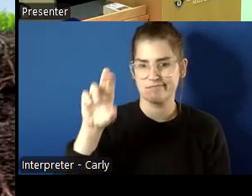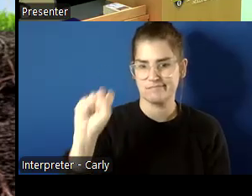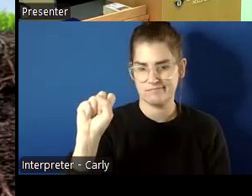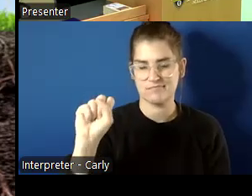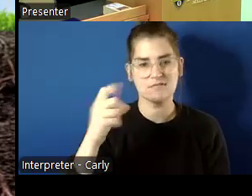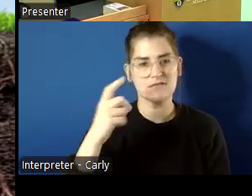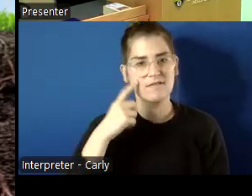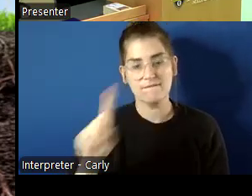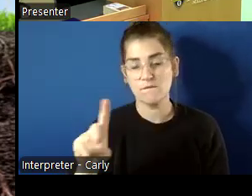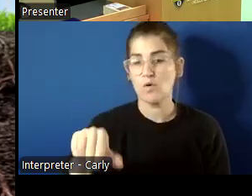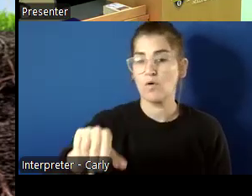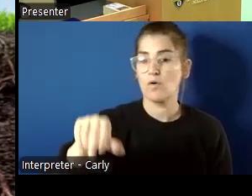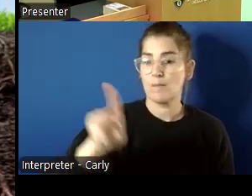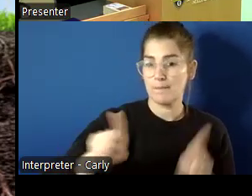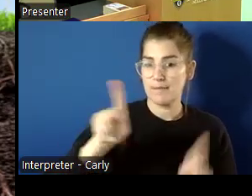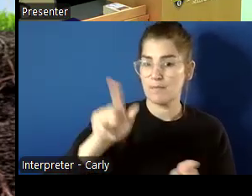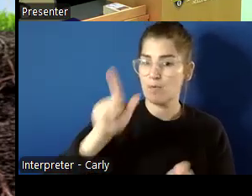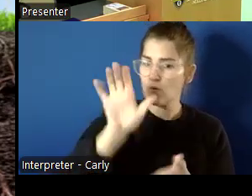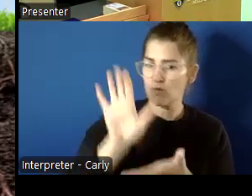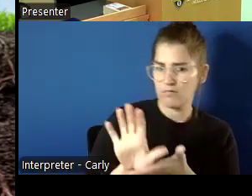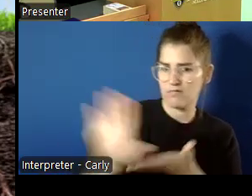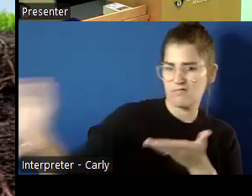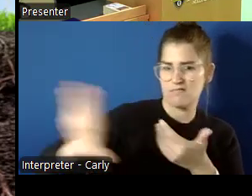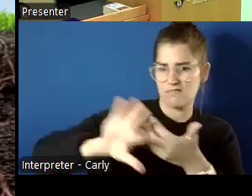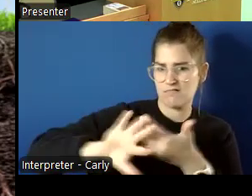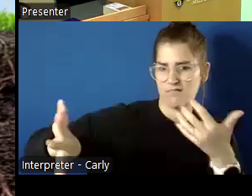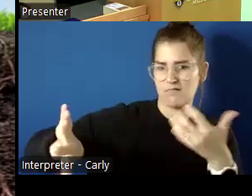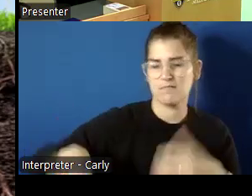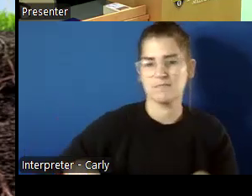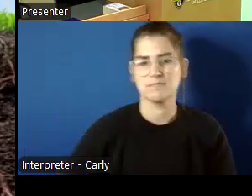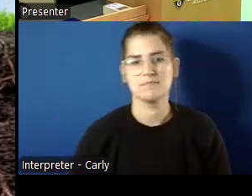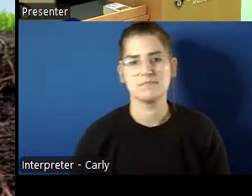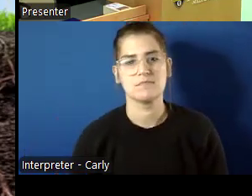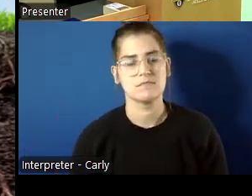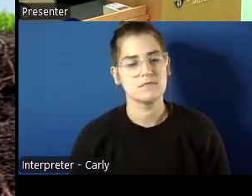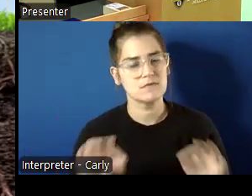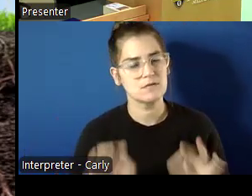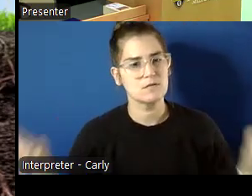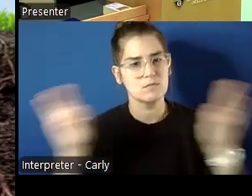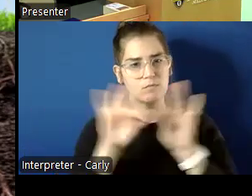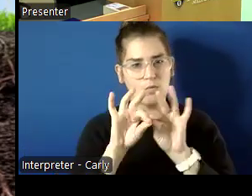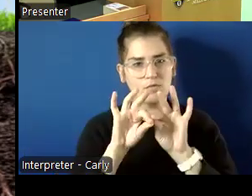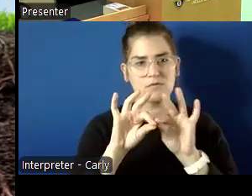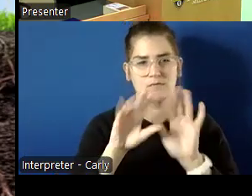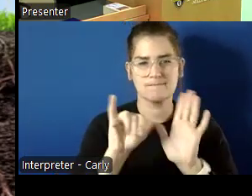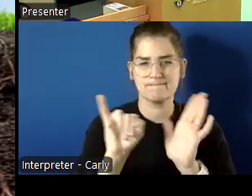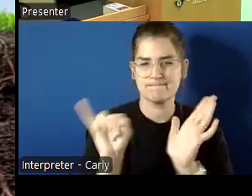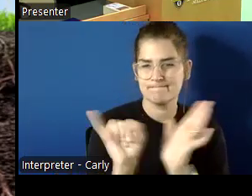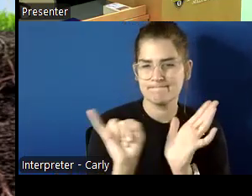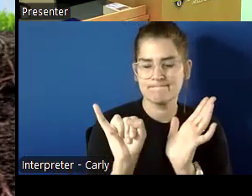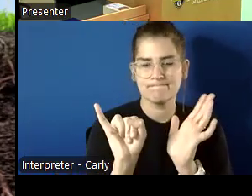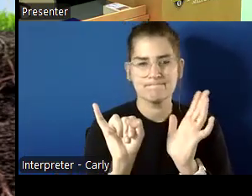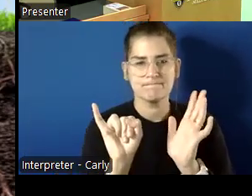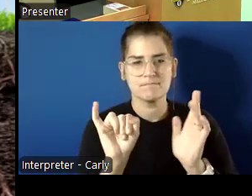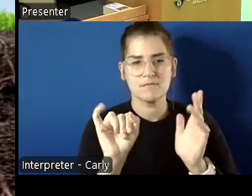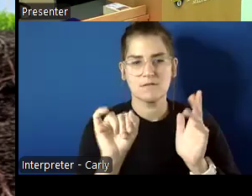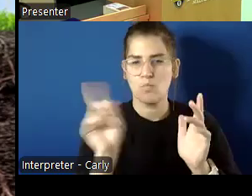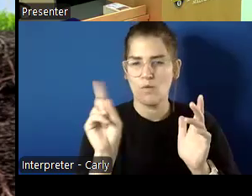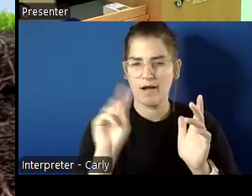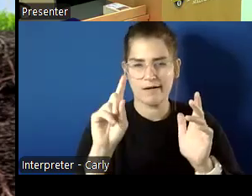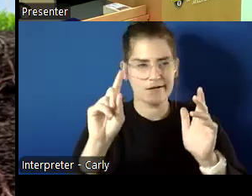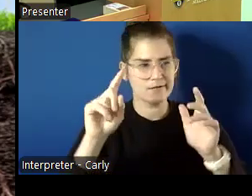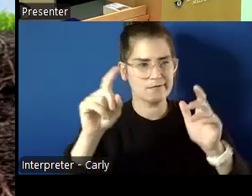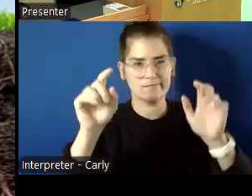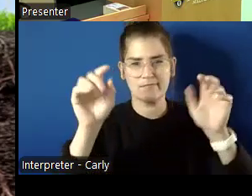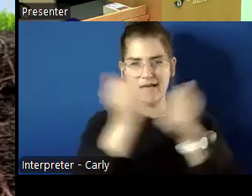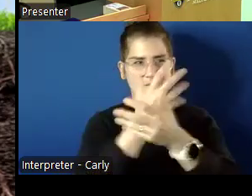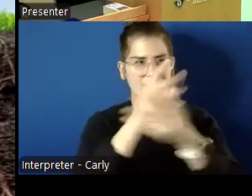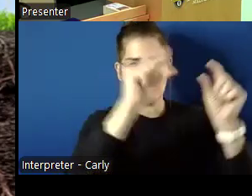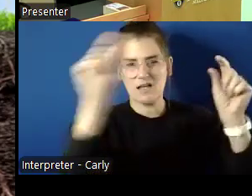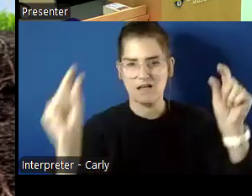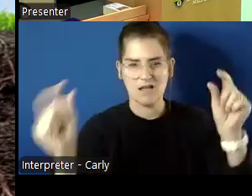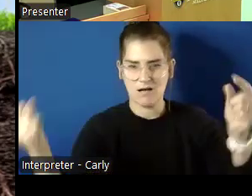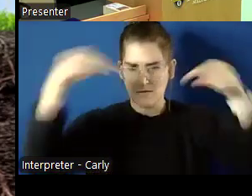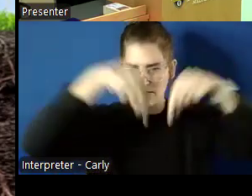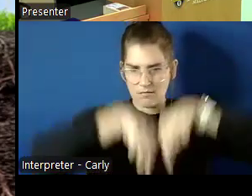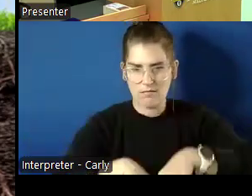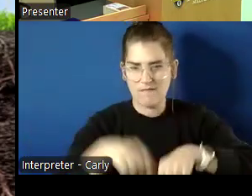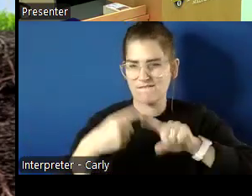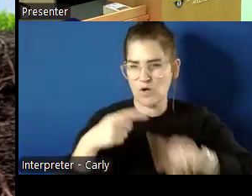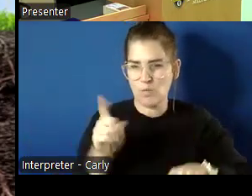otherized, racialized populations, we need a way to to identify the root of any dysfunction in our